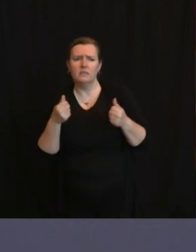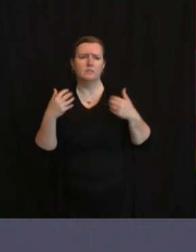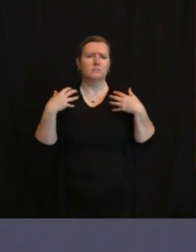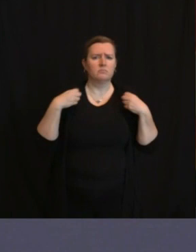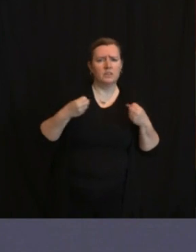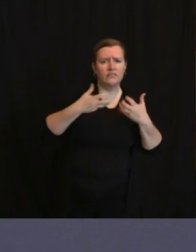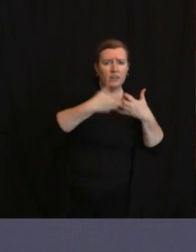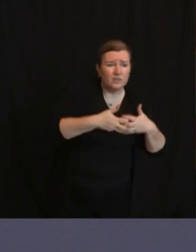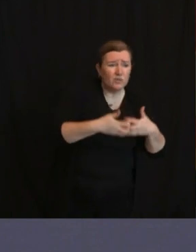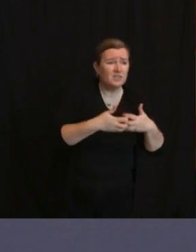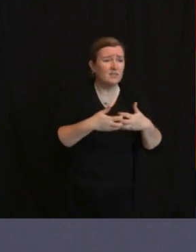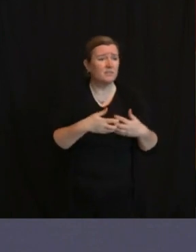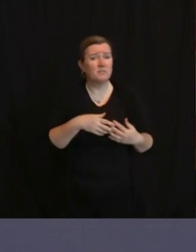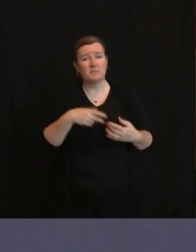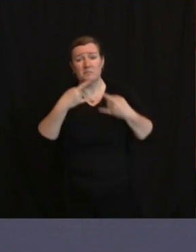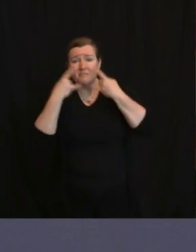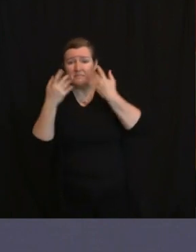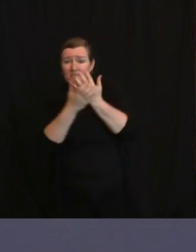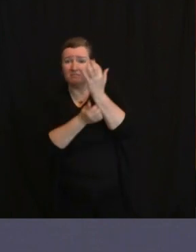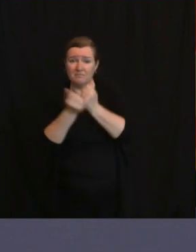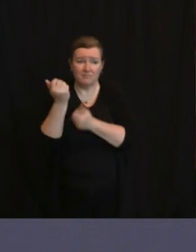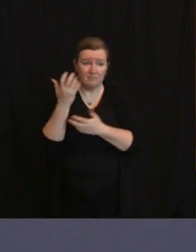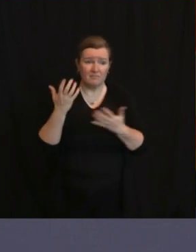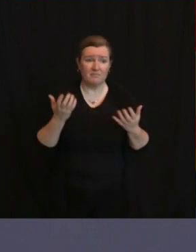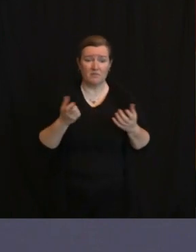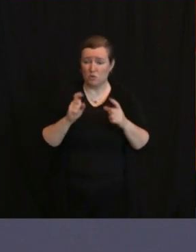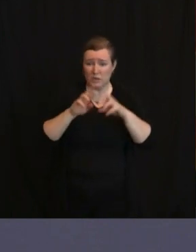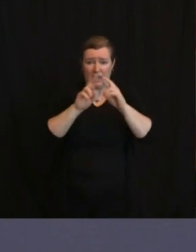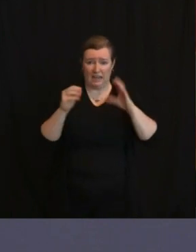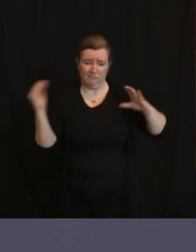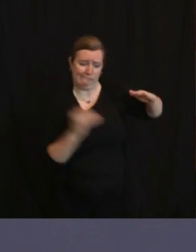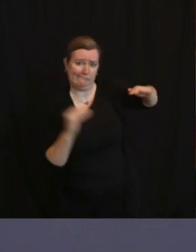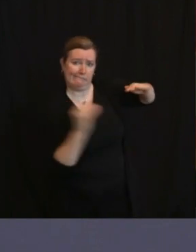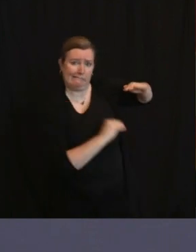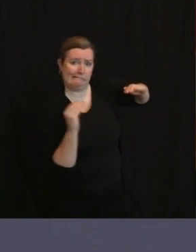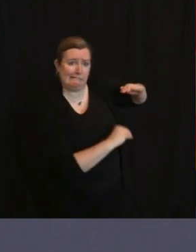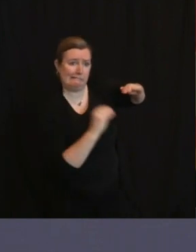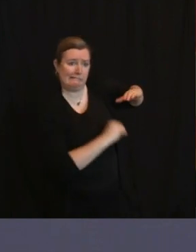THE RESILIENCY PIECE INCLUDES KEEPING AND FUNDING HOPEFULLY